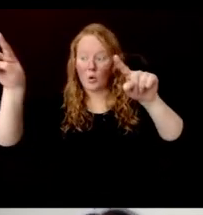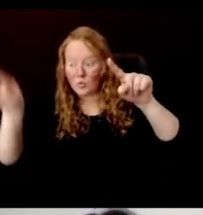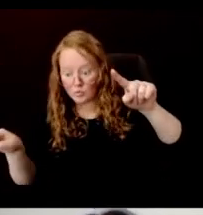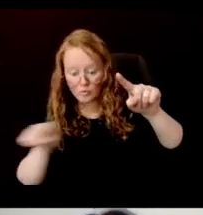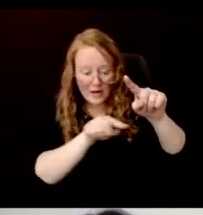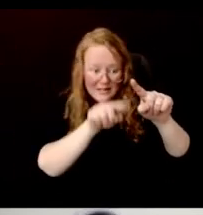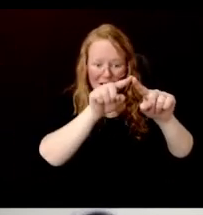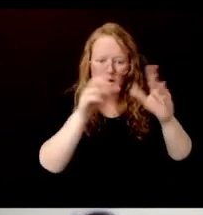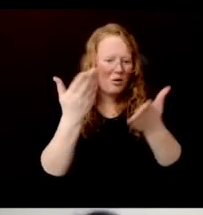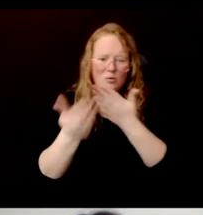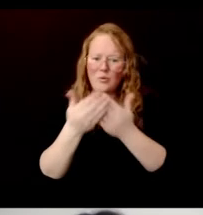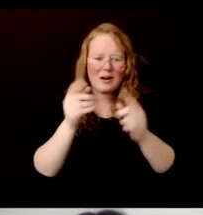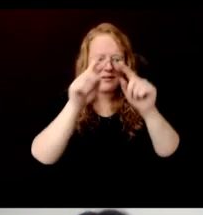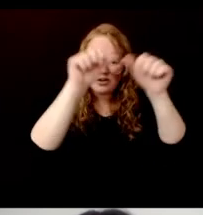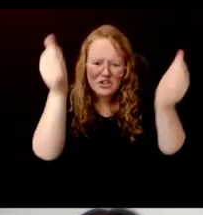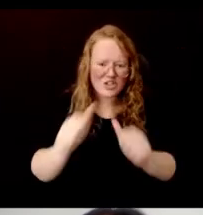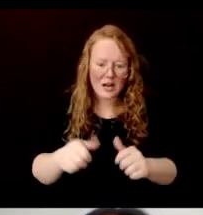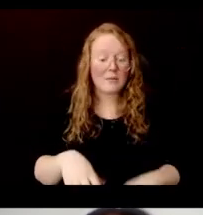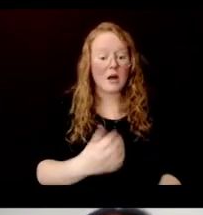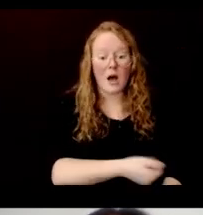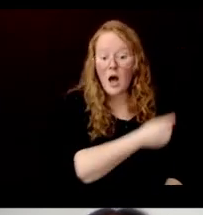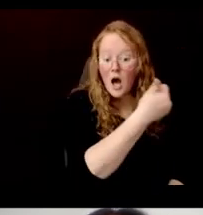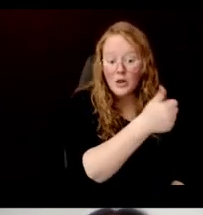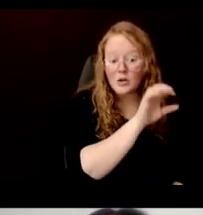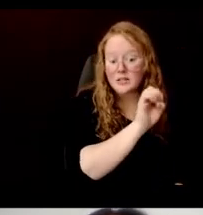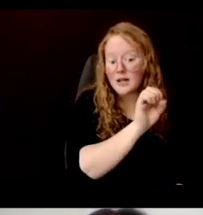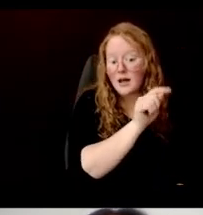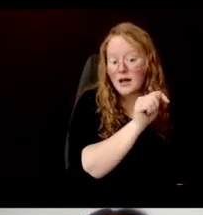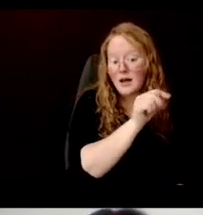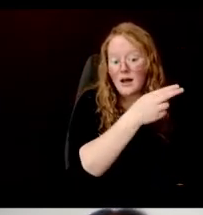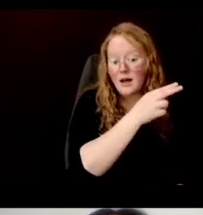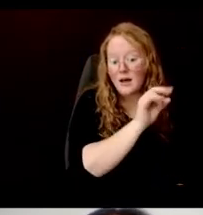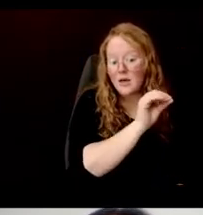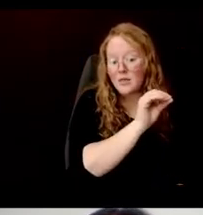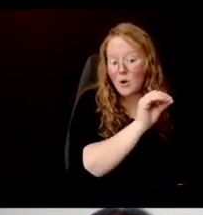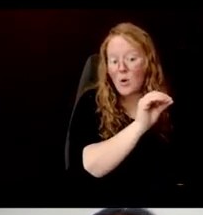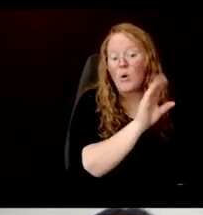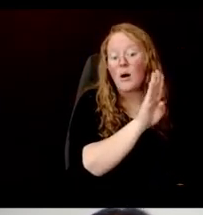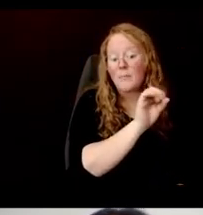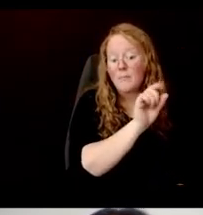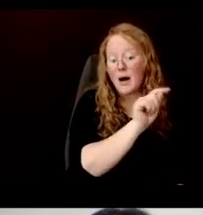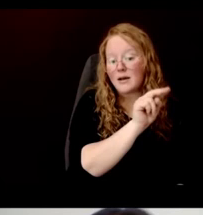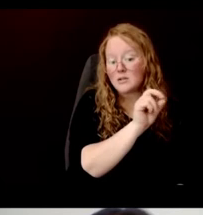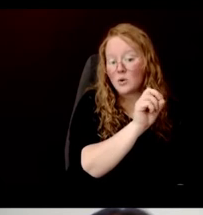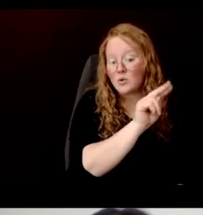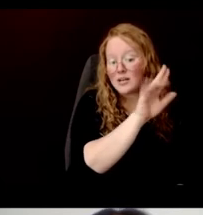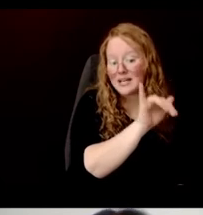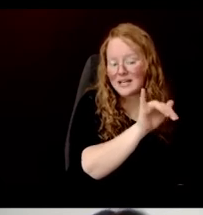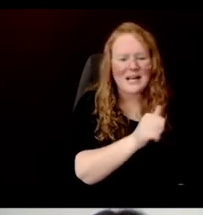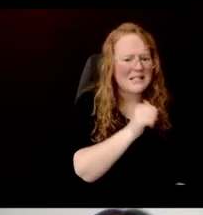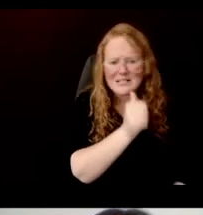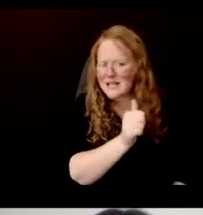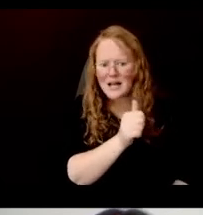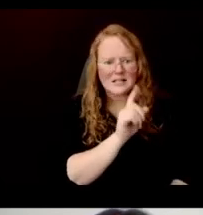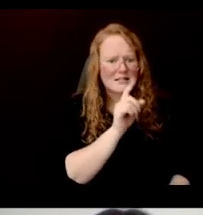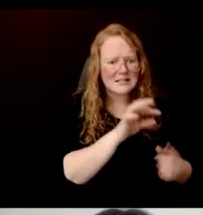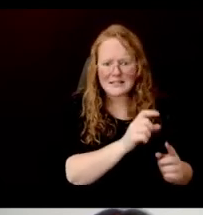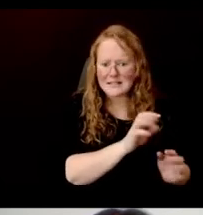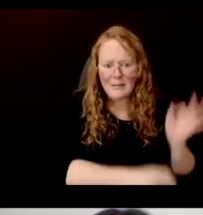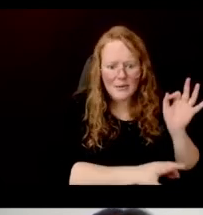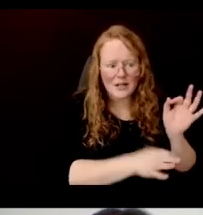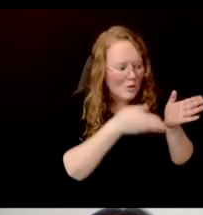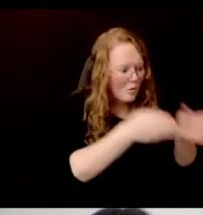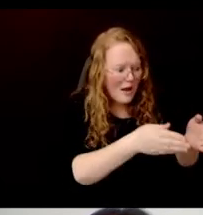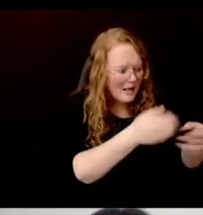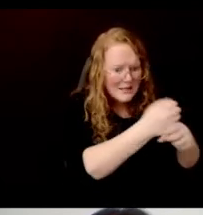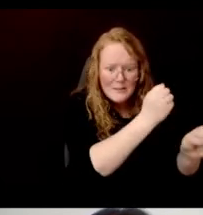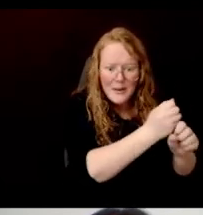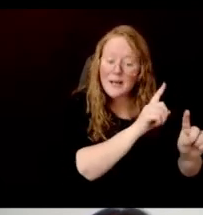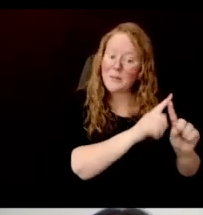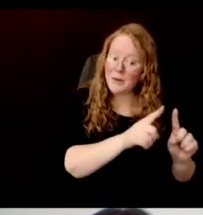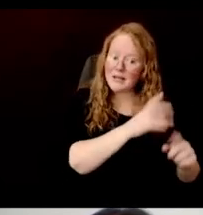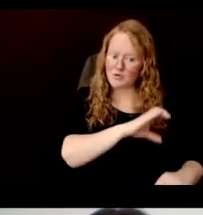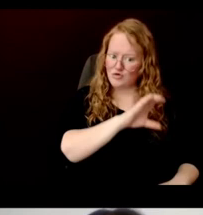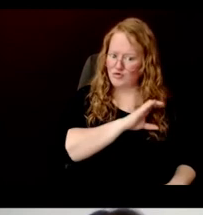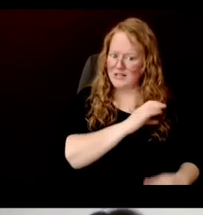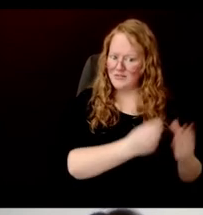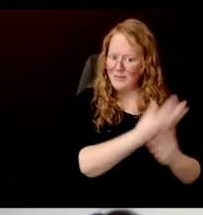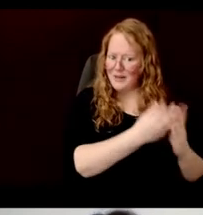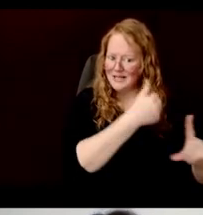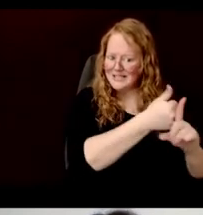Another way is through the ethnobotany, where it is not just the way that the sheets are formed by the paper maker, but the traits of the plants themselves come through in the paper that you choose to fold with.